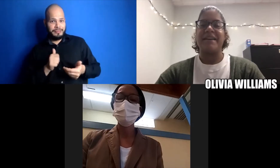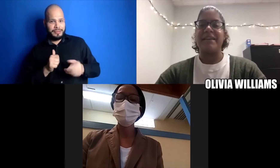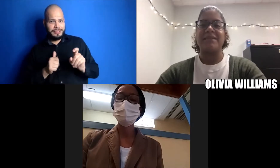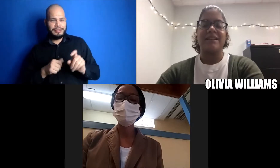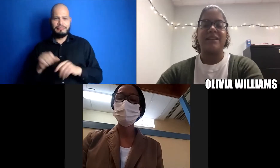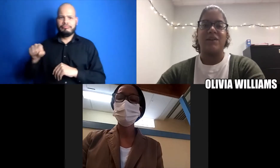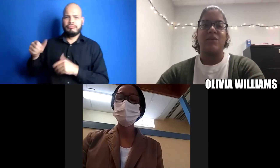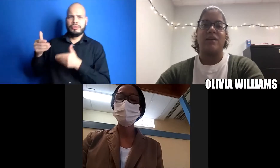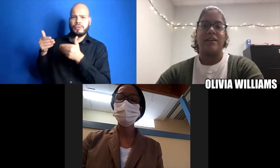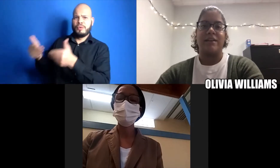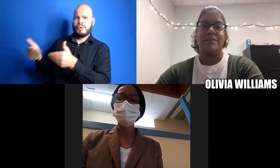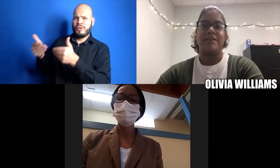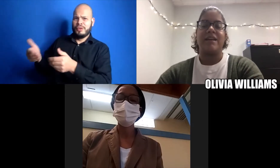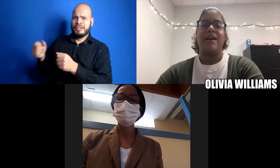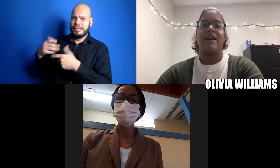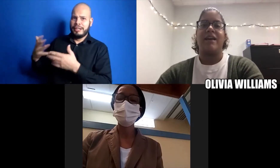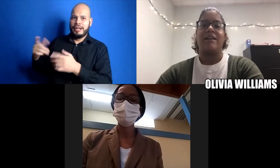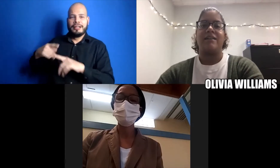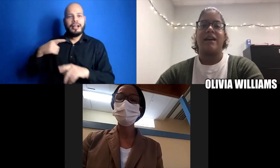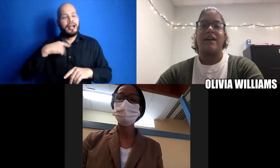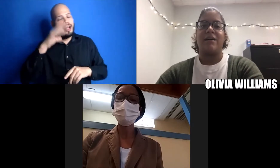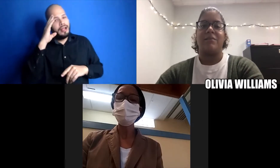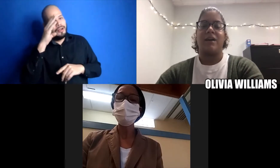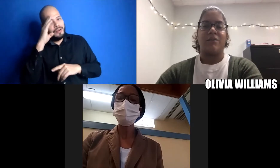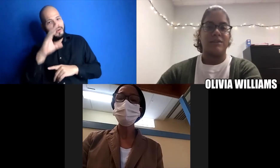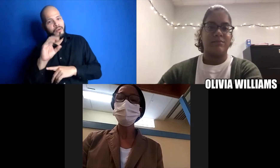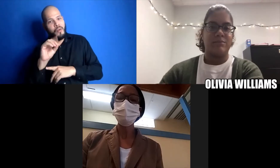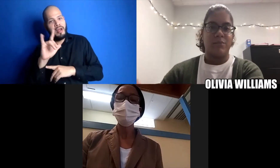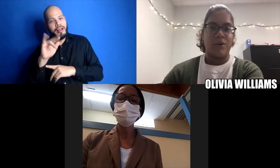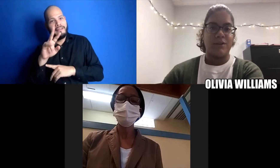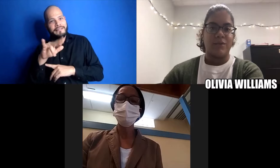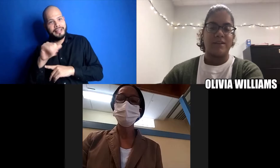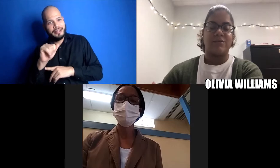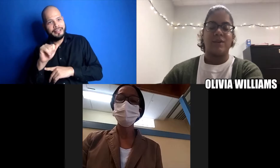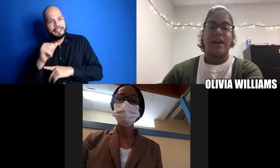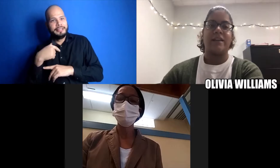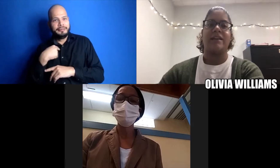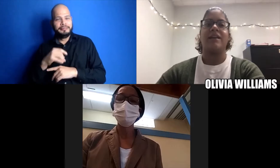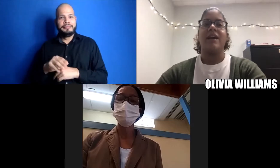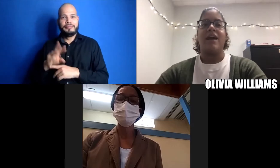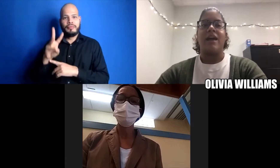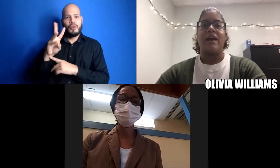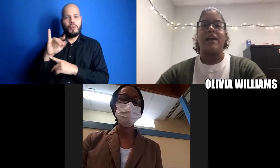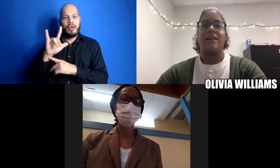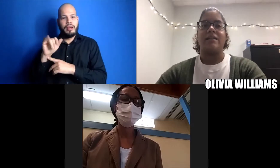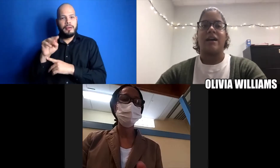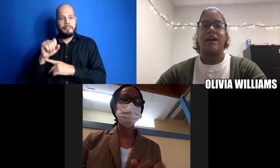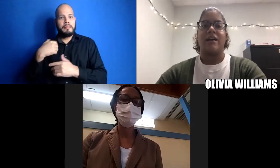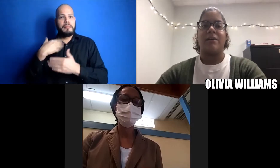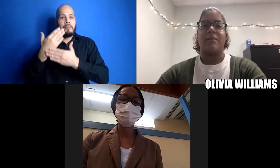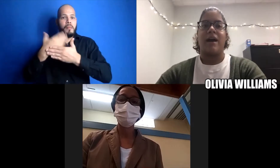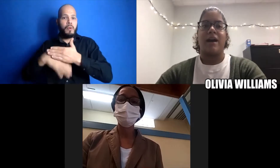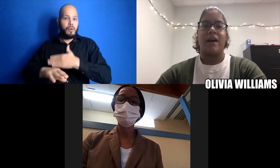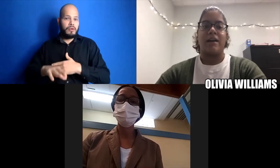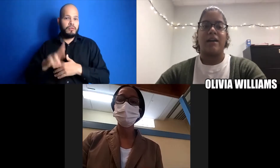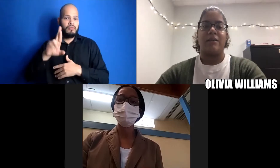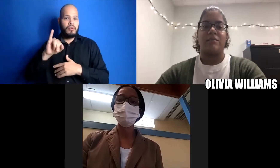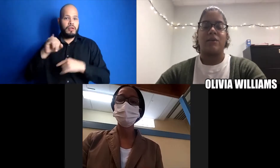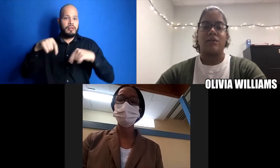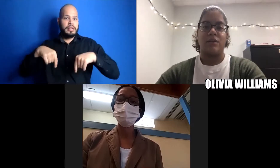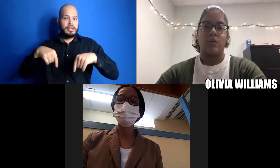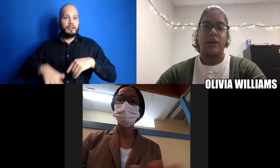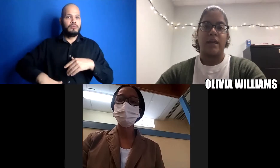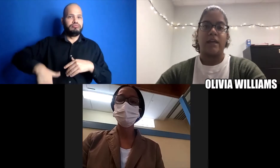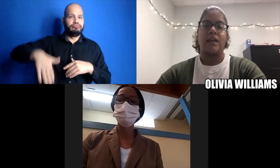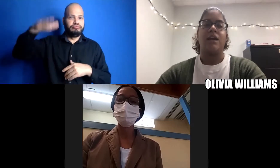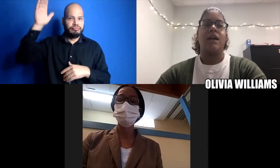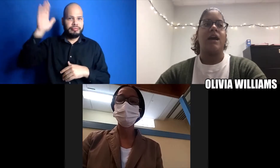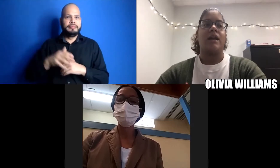is Olivia Williams and I was born and raised in Rhode Island and I am currently working at the